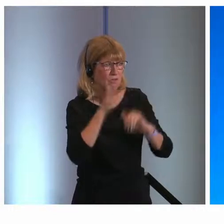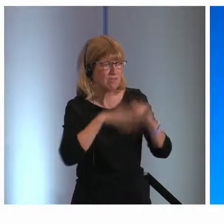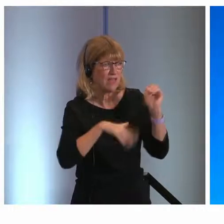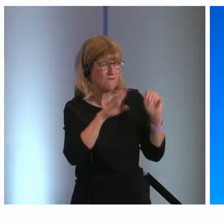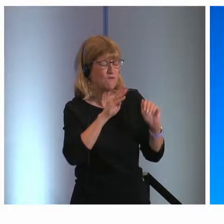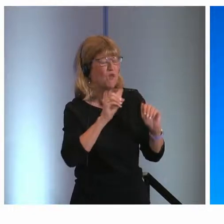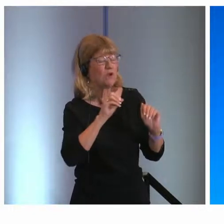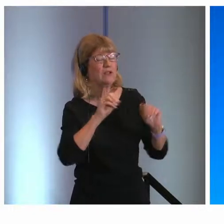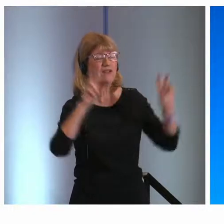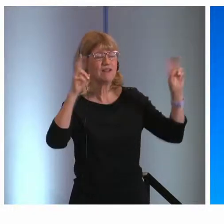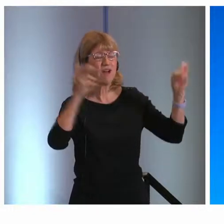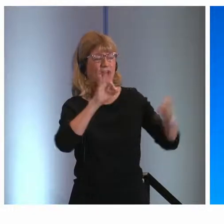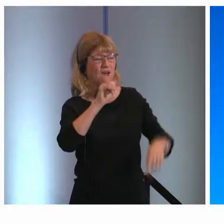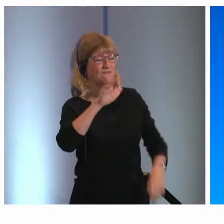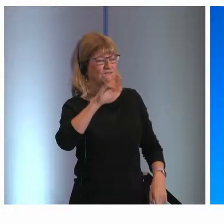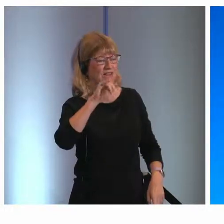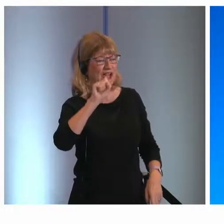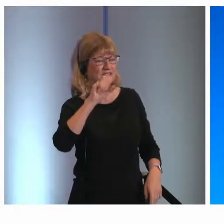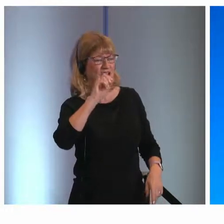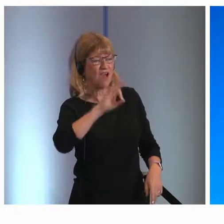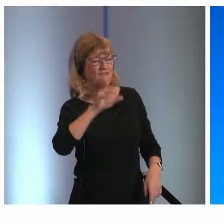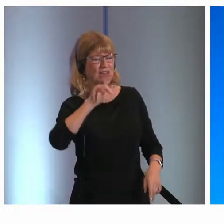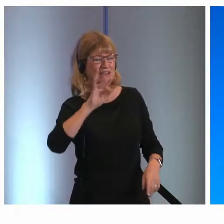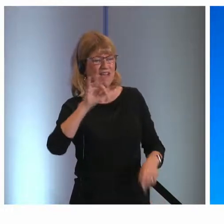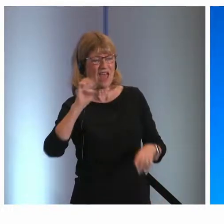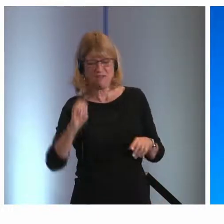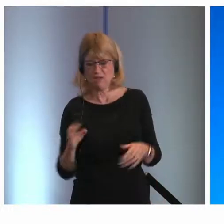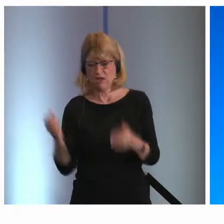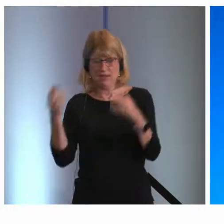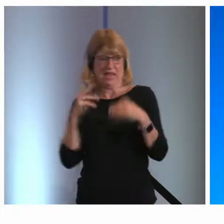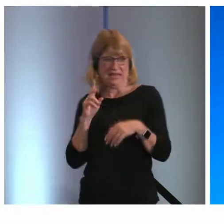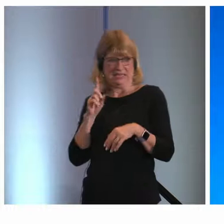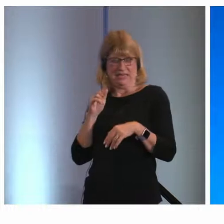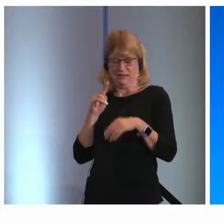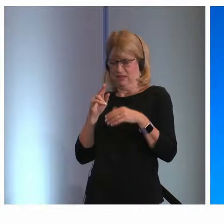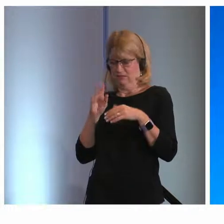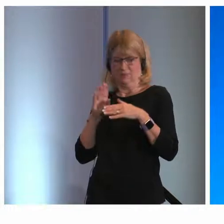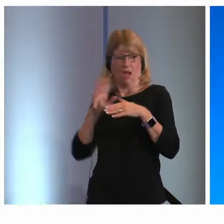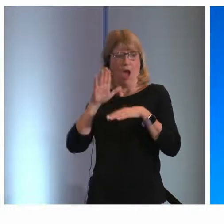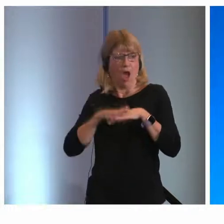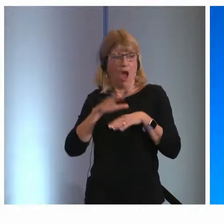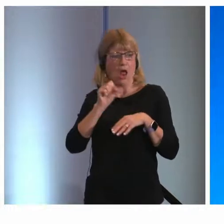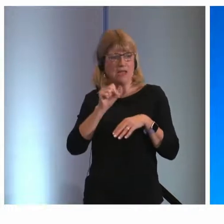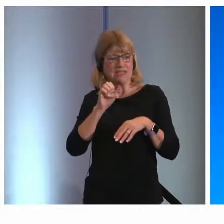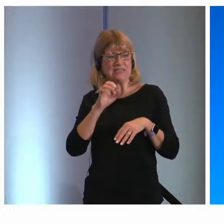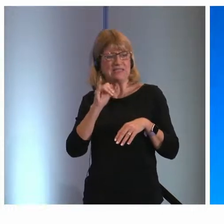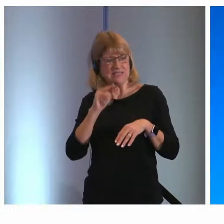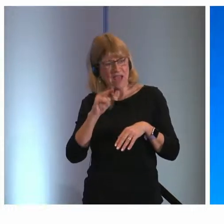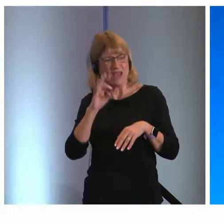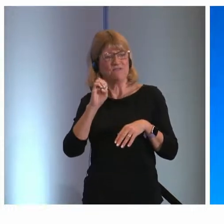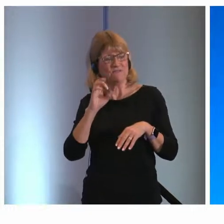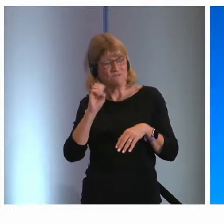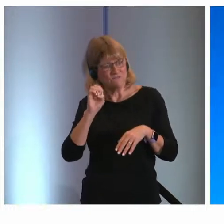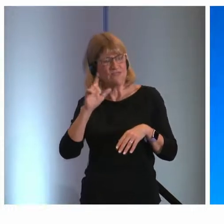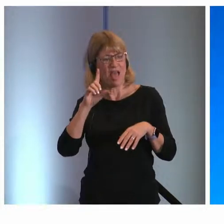disability to have a recurring role in which show, anybody watch it? Anybody over 40 in the